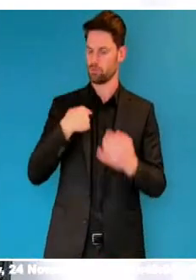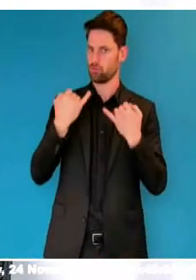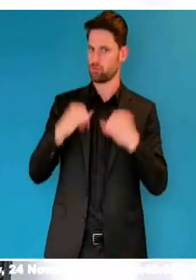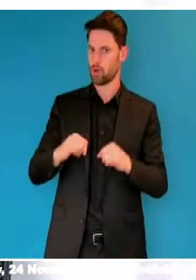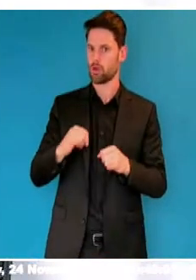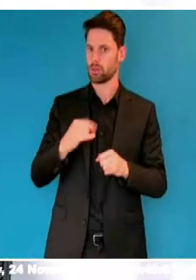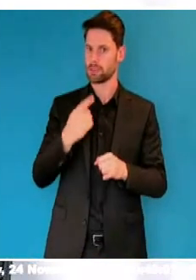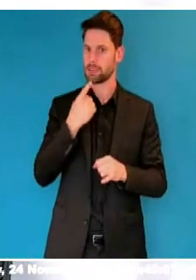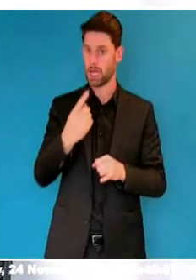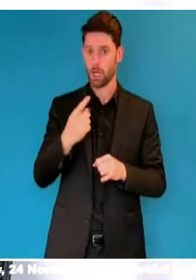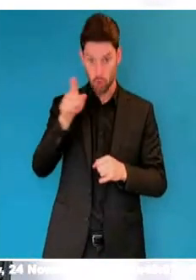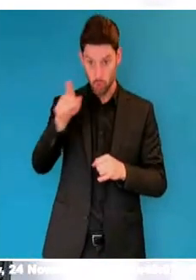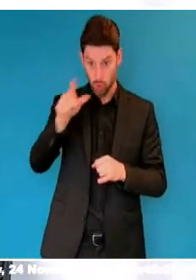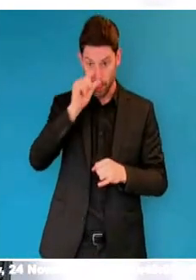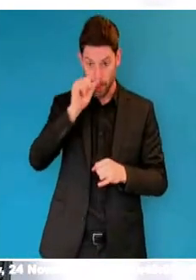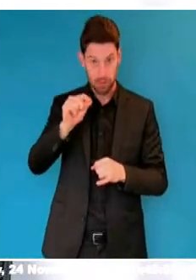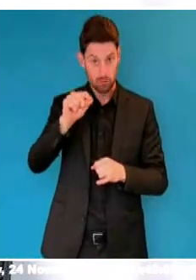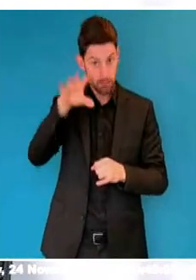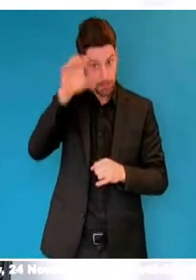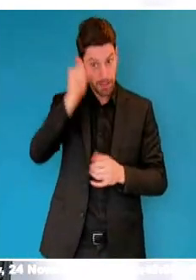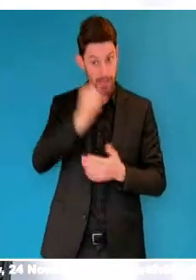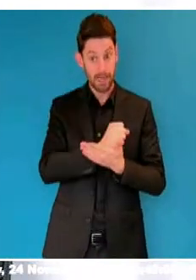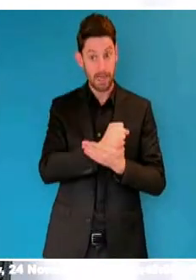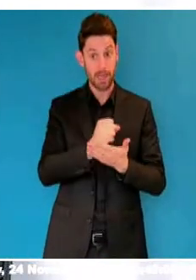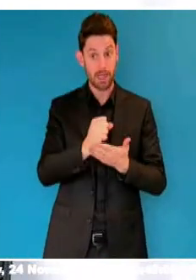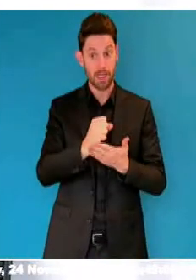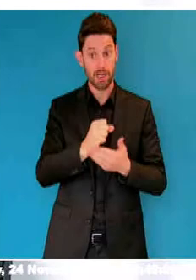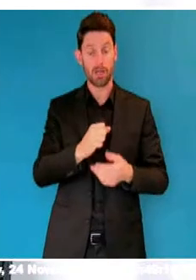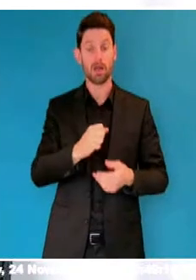Do you recall the number? One thousand and fifty seven, fifty four.